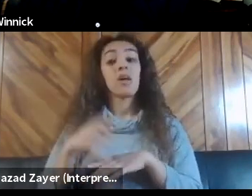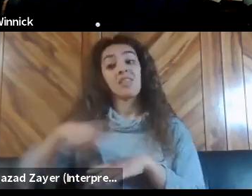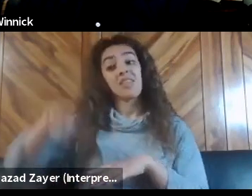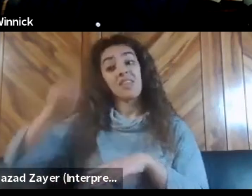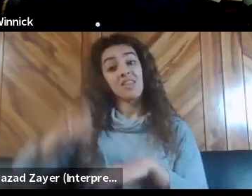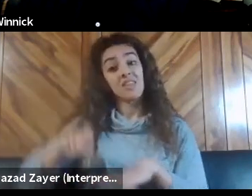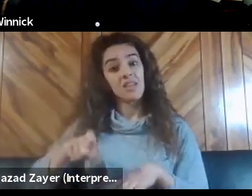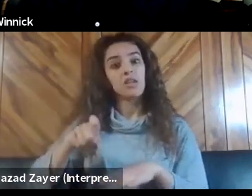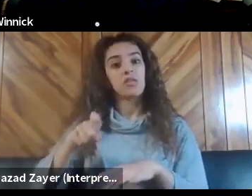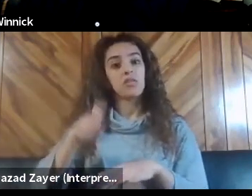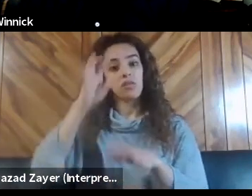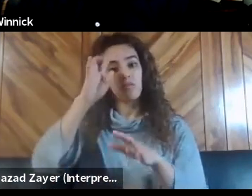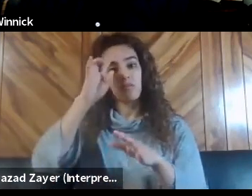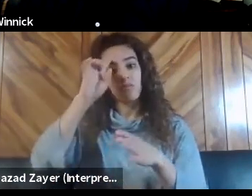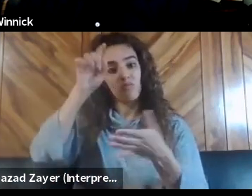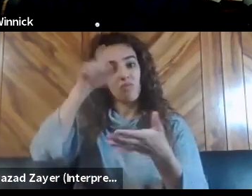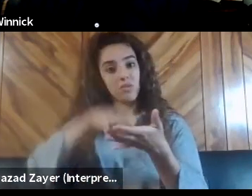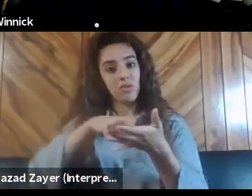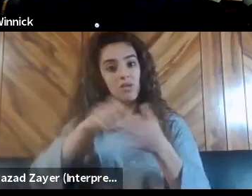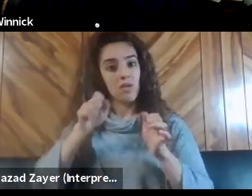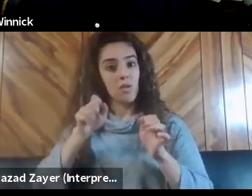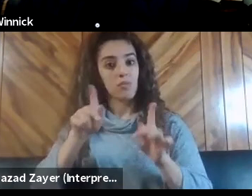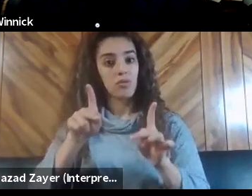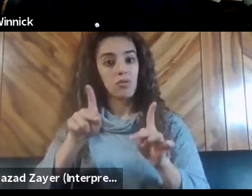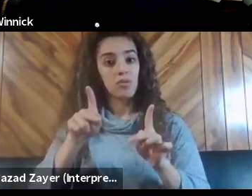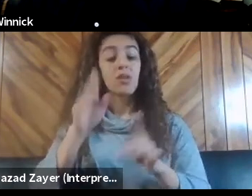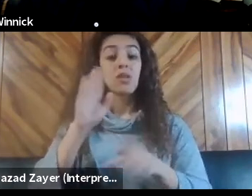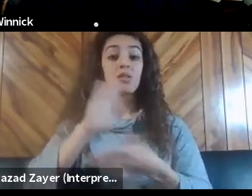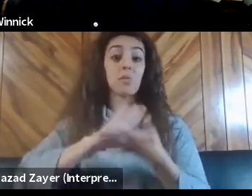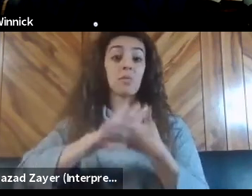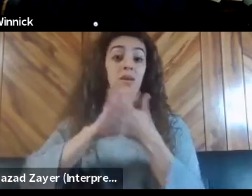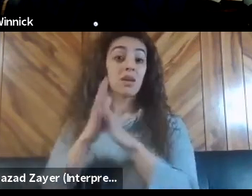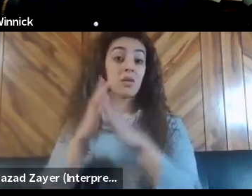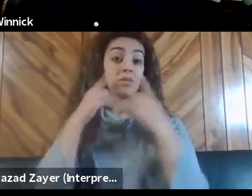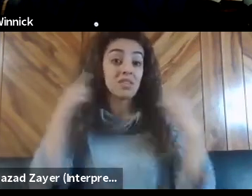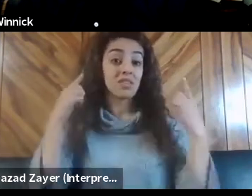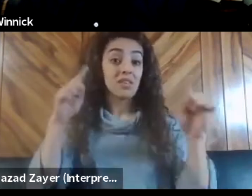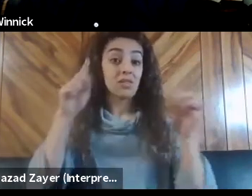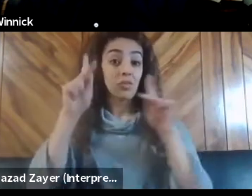to become to become a successful person in that industry. And to